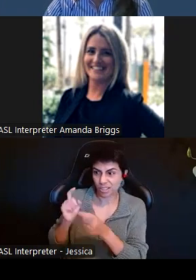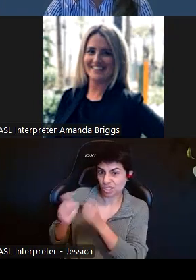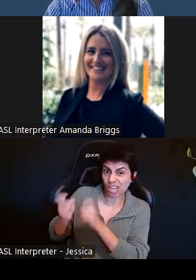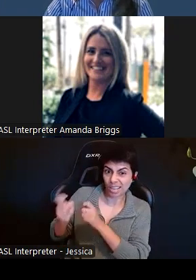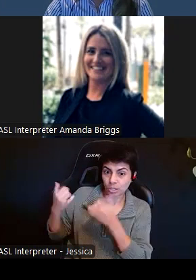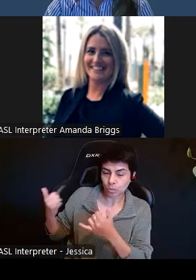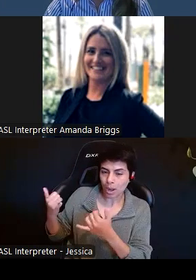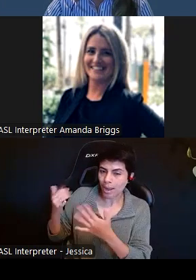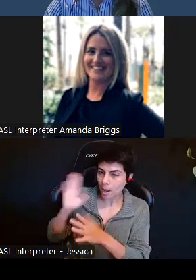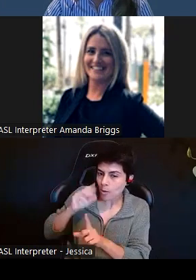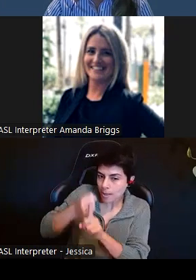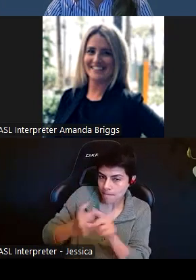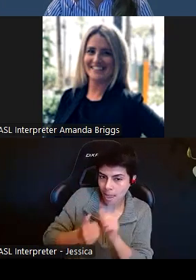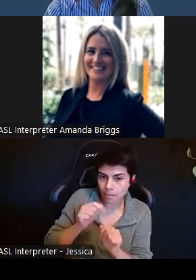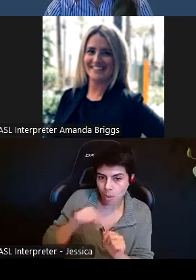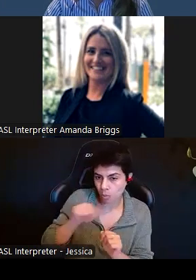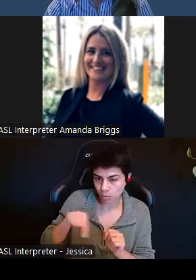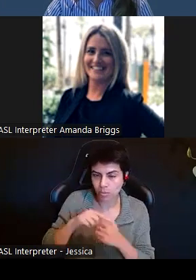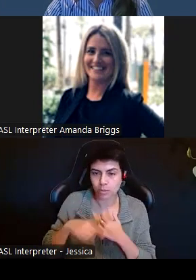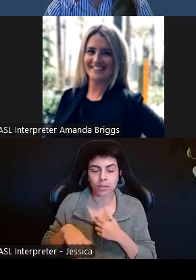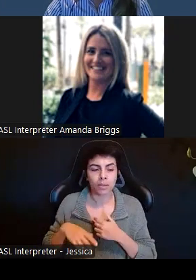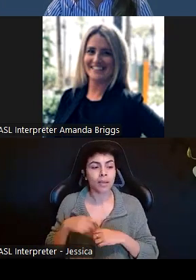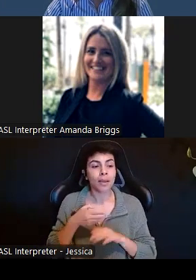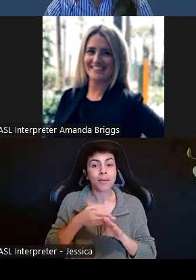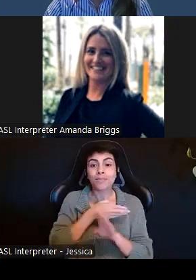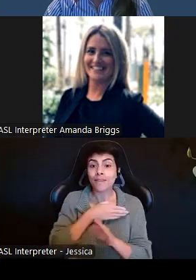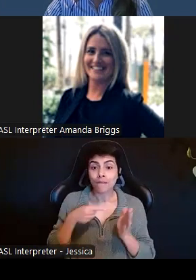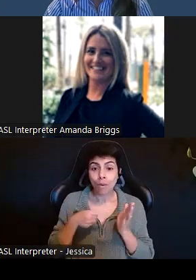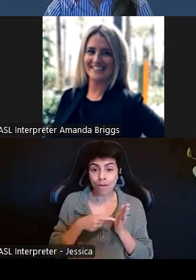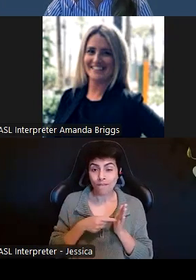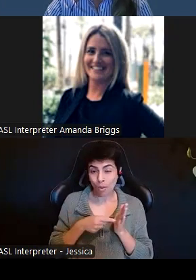So just for a little bit of history, prior to the passage of the Affordable Care Act in 2014,